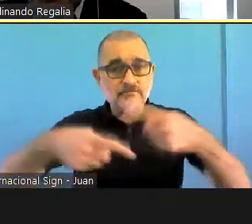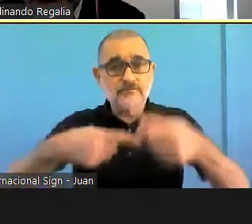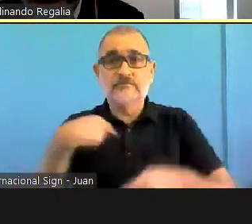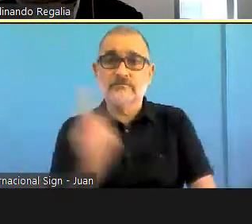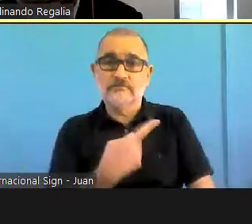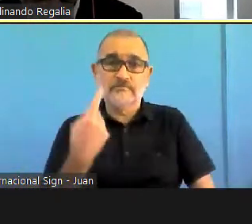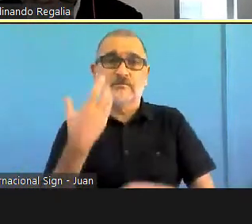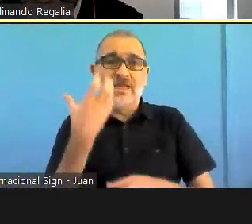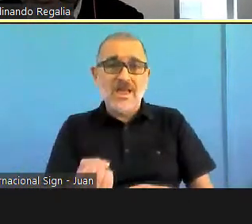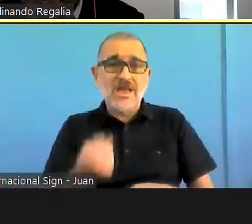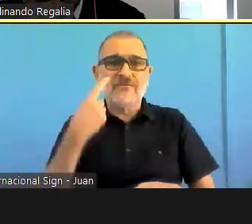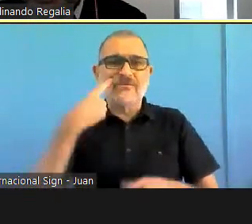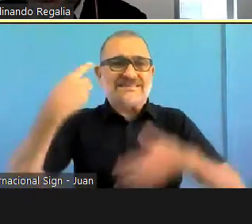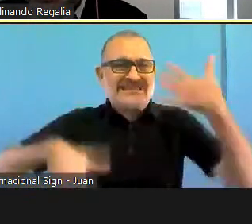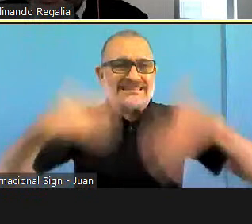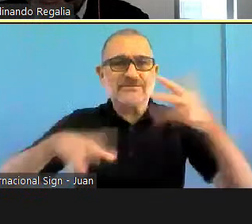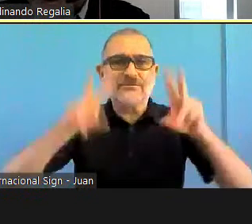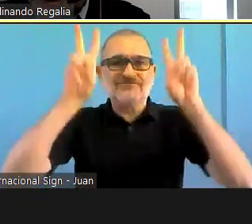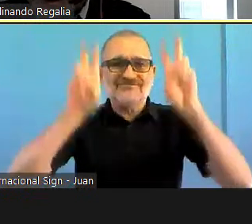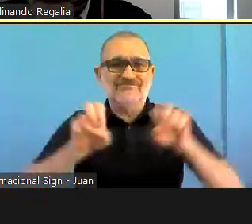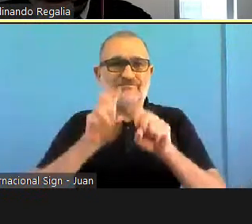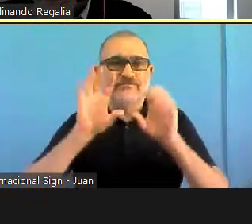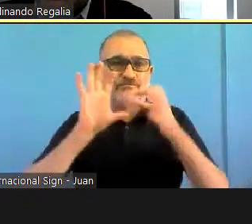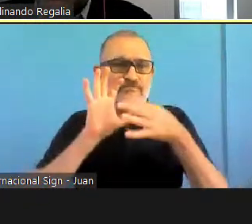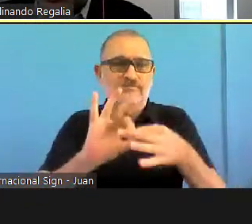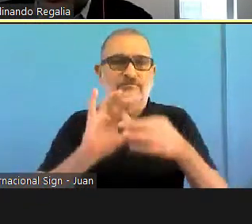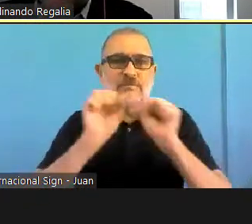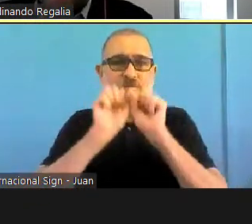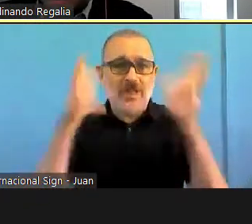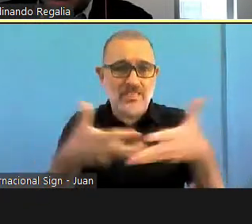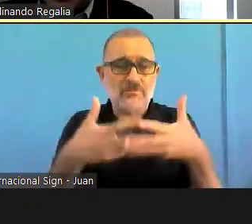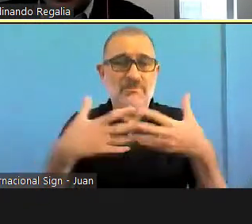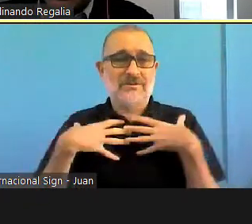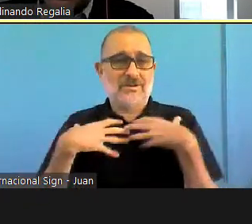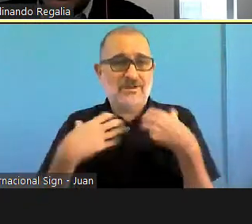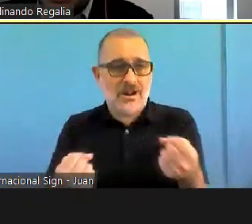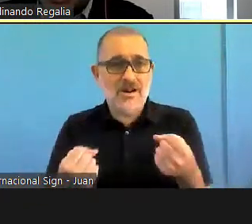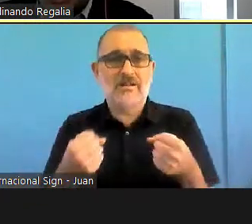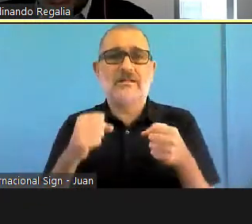primary prevention an essential future of public policies.